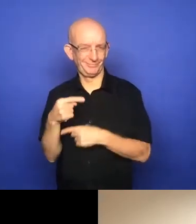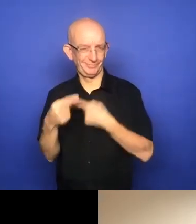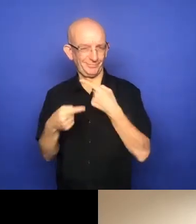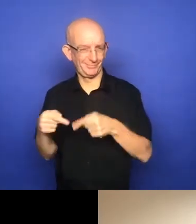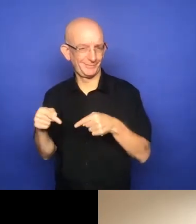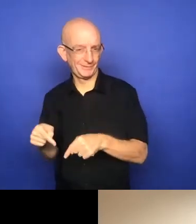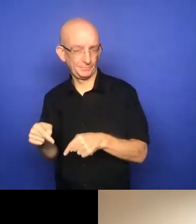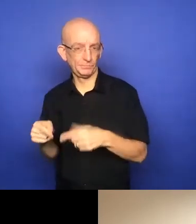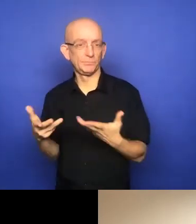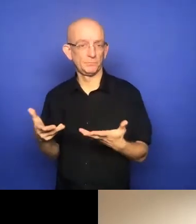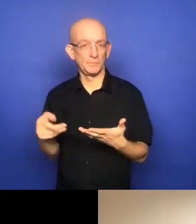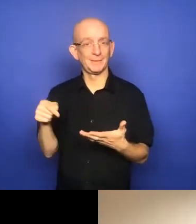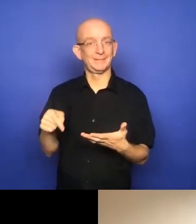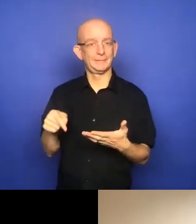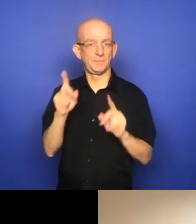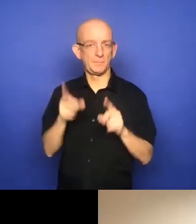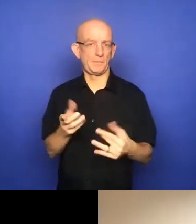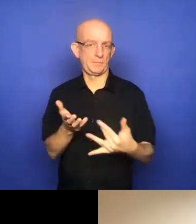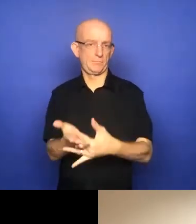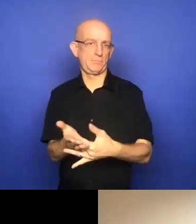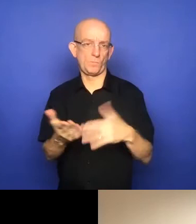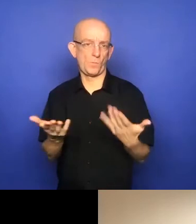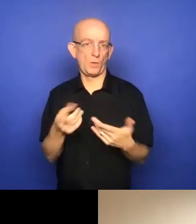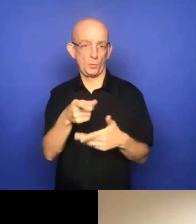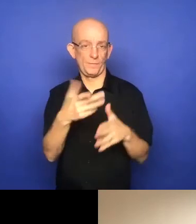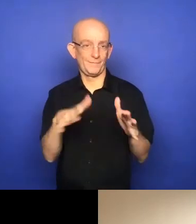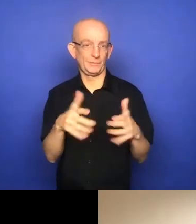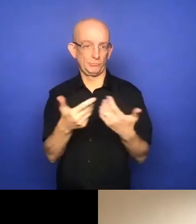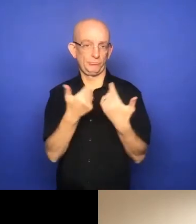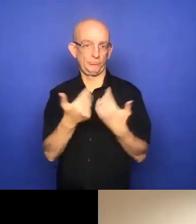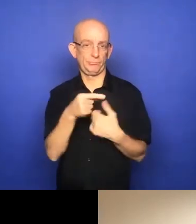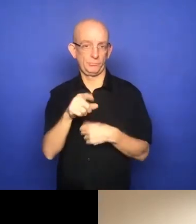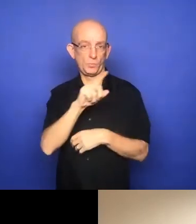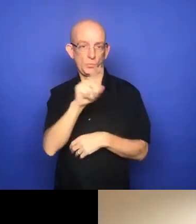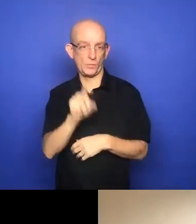intervention is a result of actually pretty much what you have described in the questions, Facundo Pennillas. We have developed a number of webinars